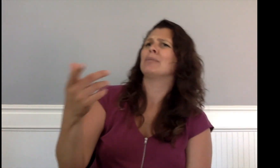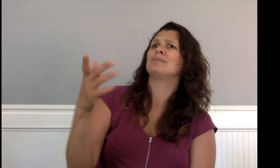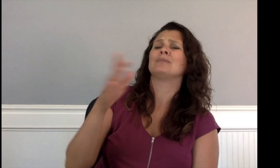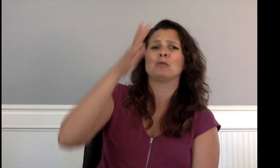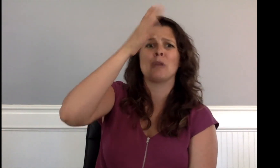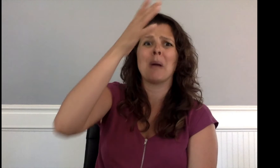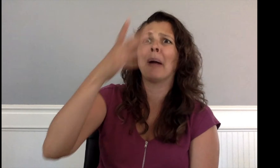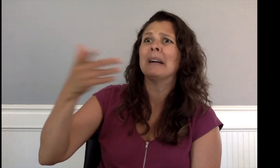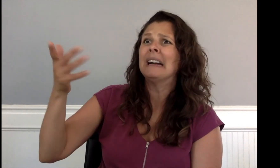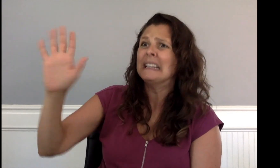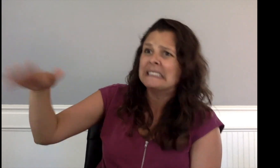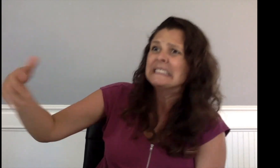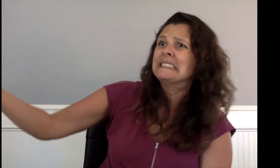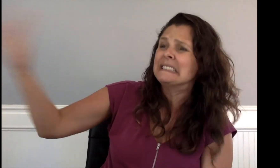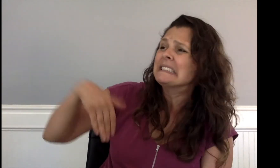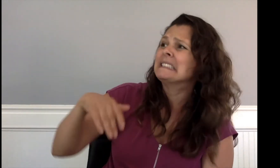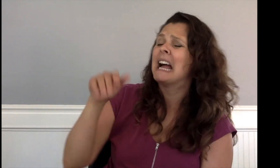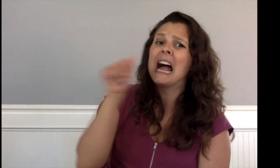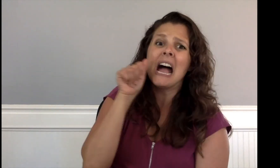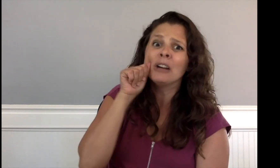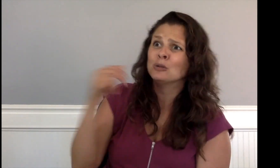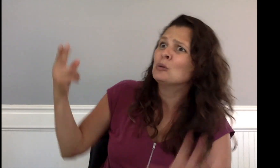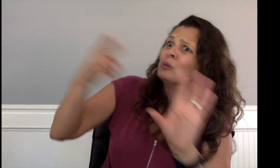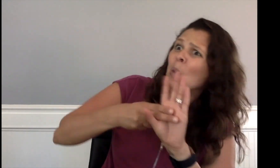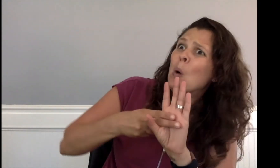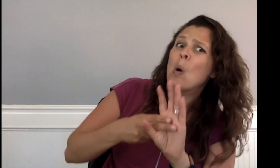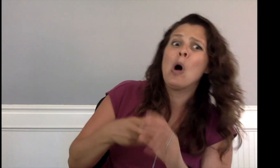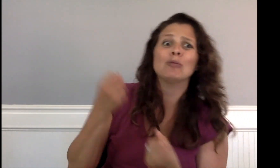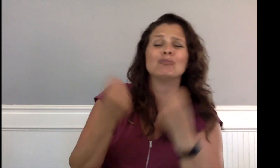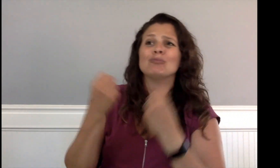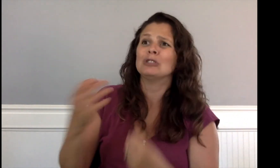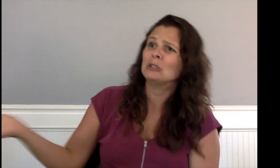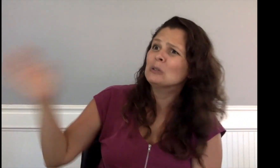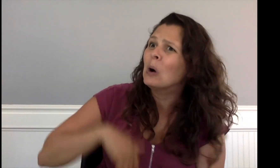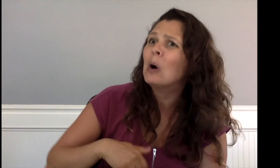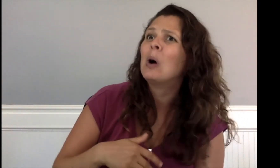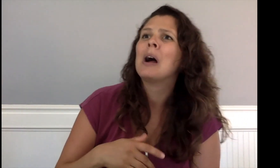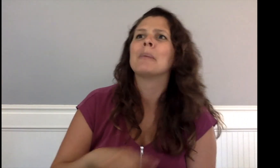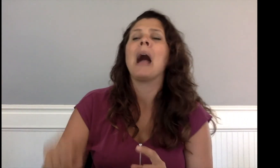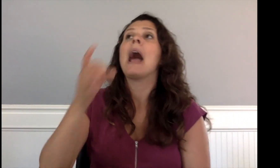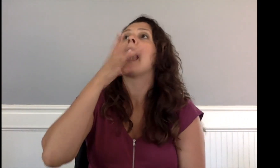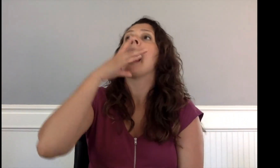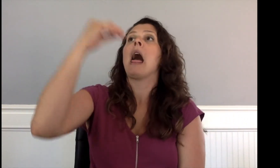"Irving gestured for Aggie to get into the taxi, but